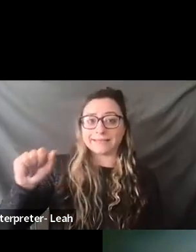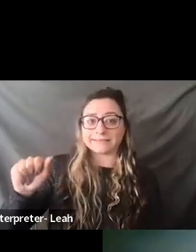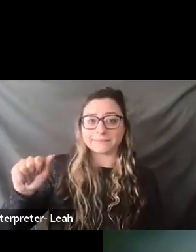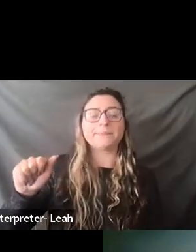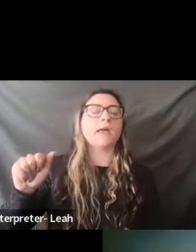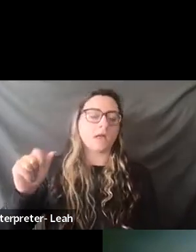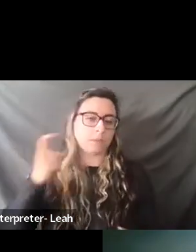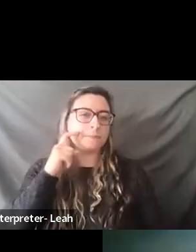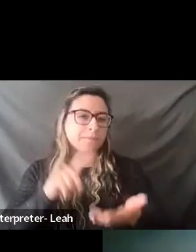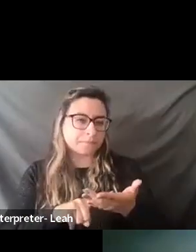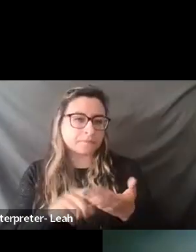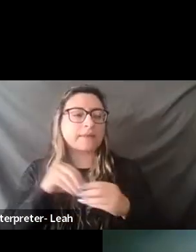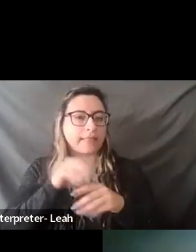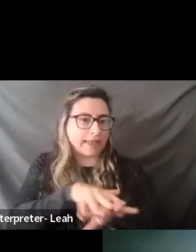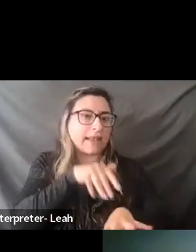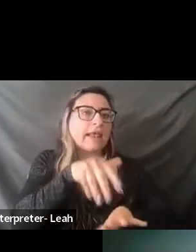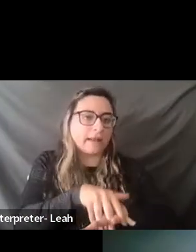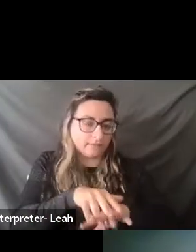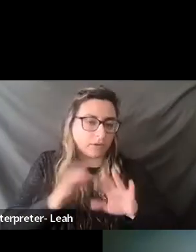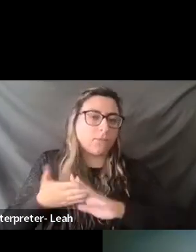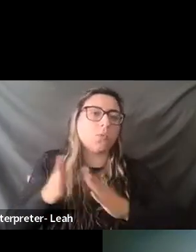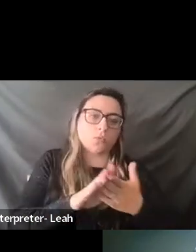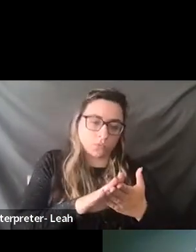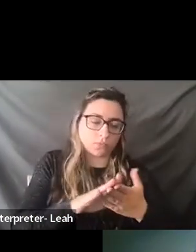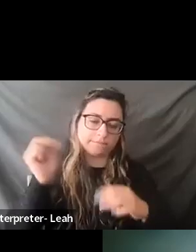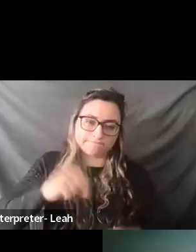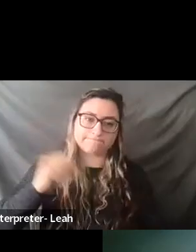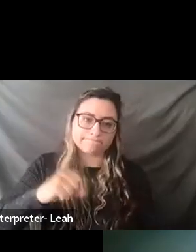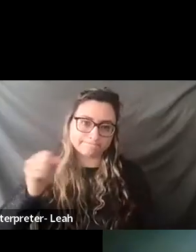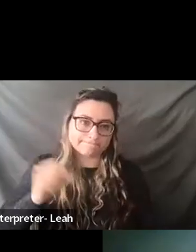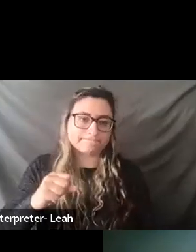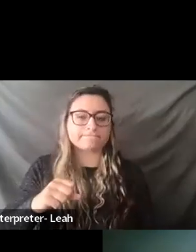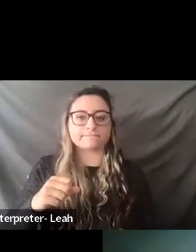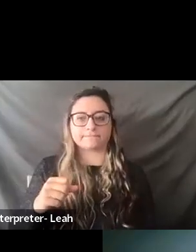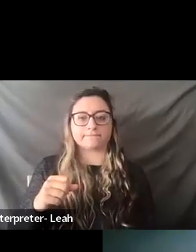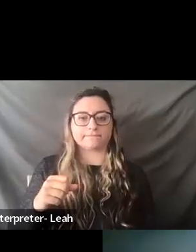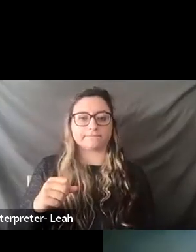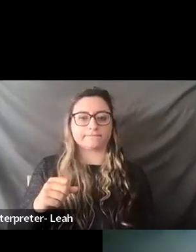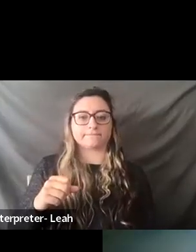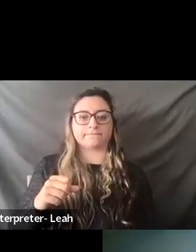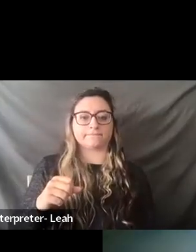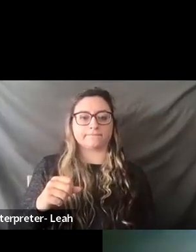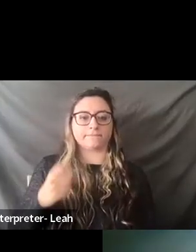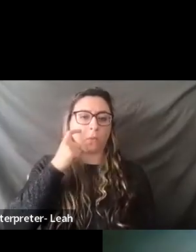And just wonderful. And this is Elissa. I think you found that a lot in the Native American population as well.